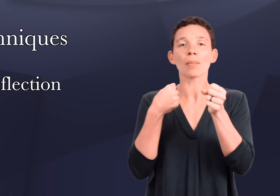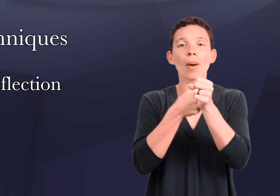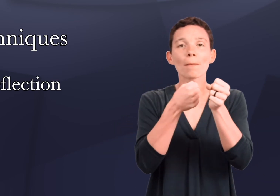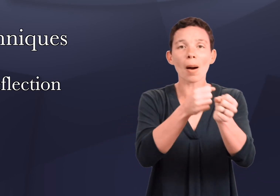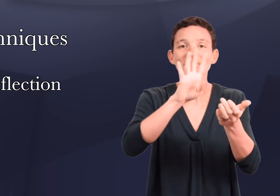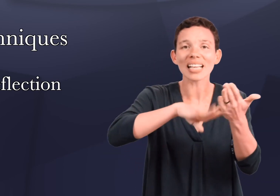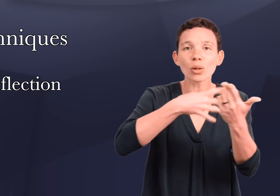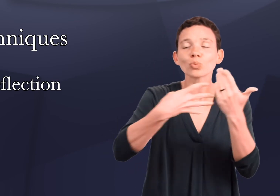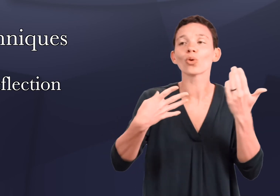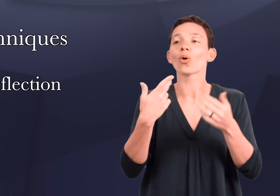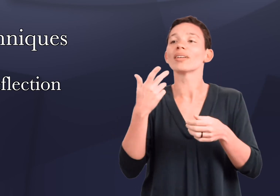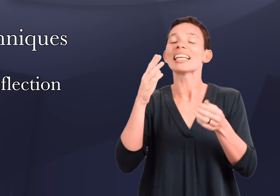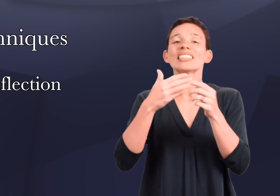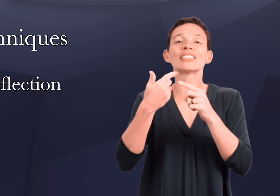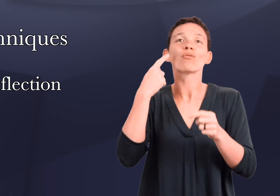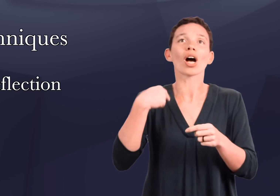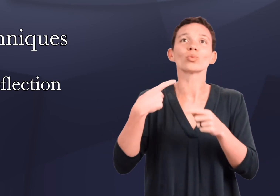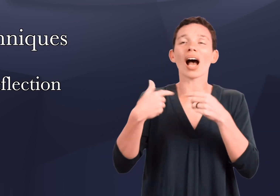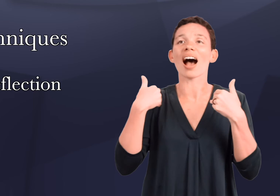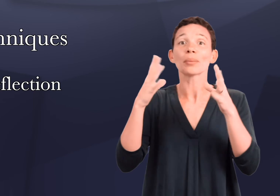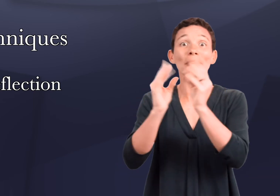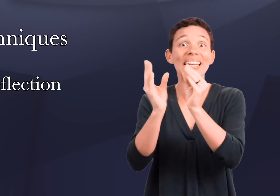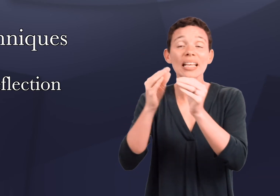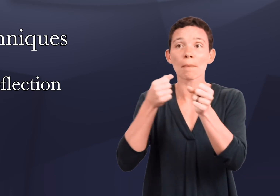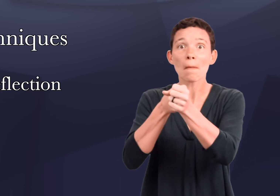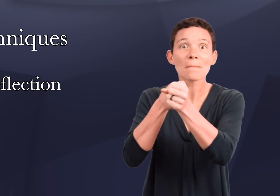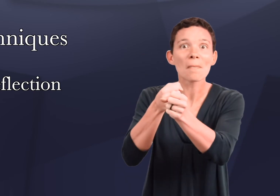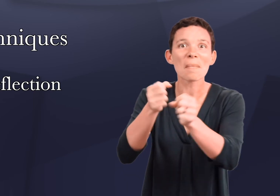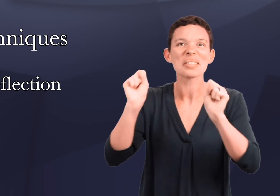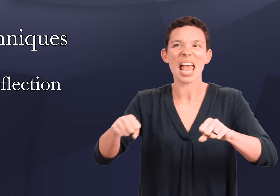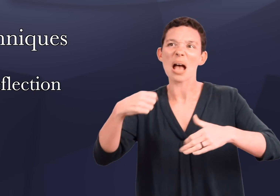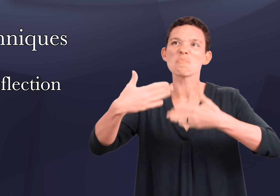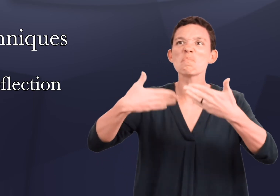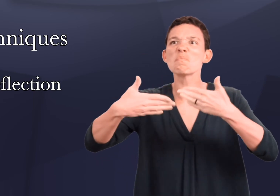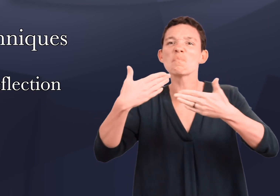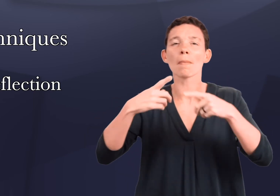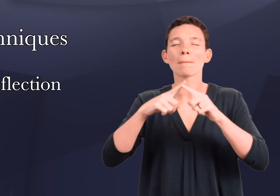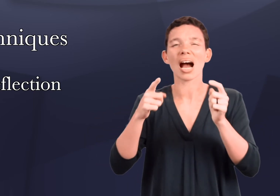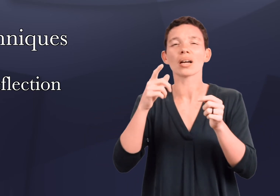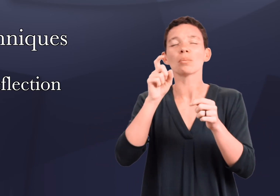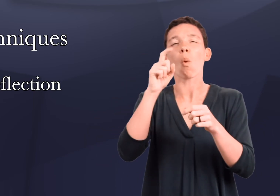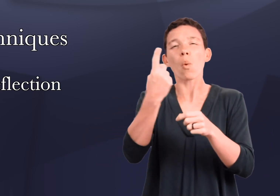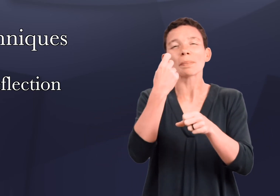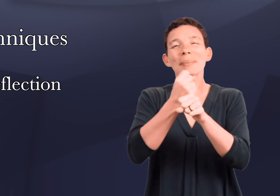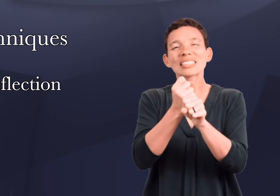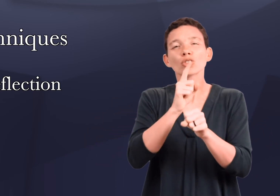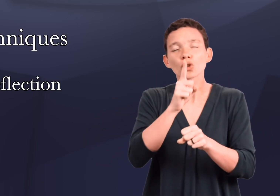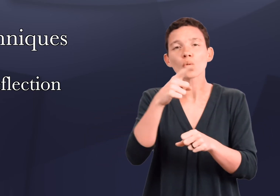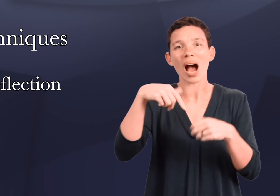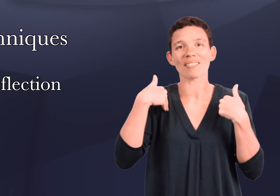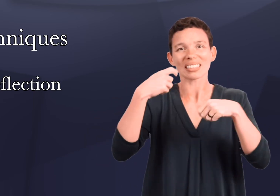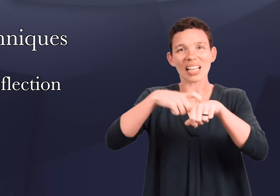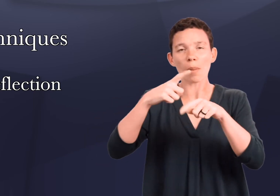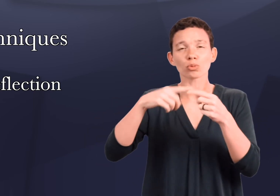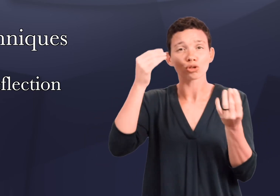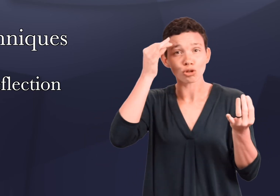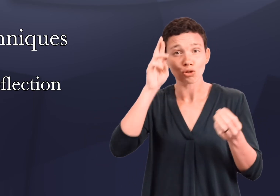It's easy for us to feel productive with a schedule of back-to-back meetings, but it is important to make sure you reflect on each of these meetings as well.